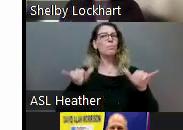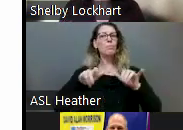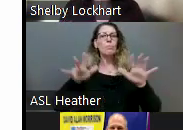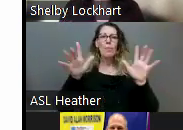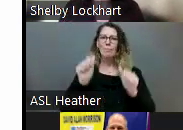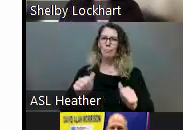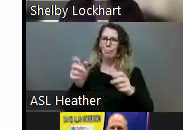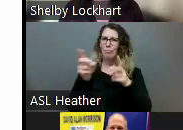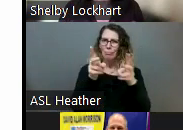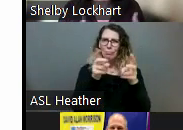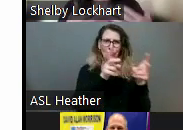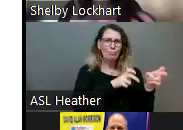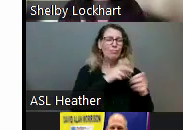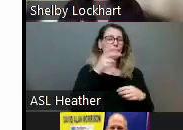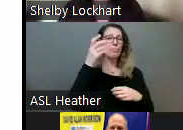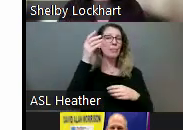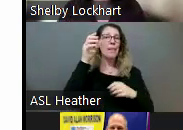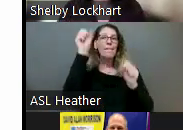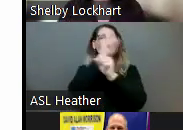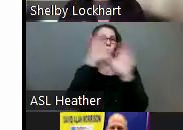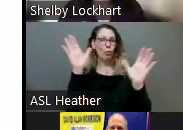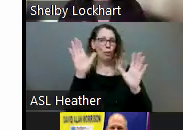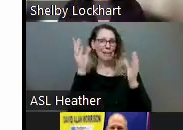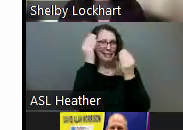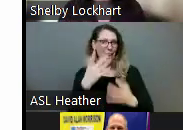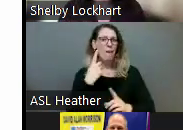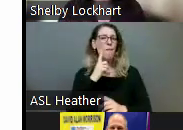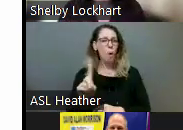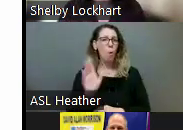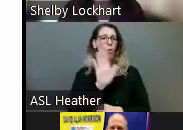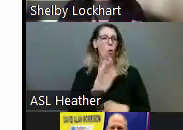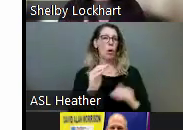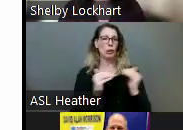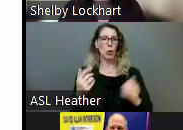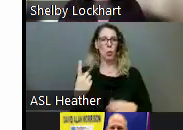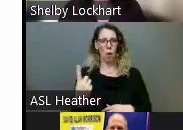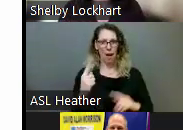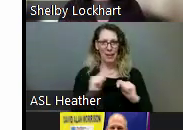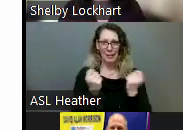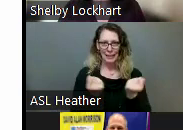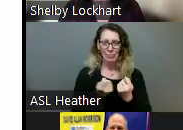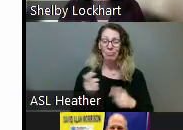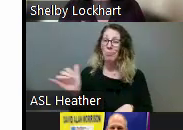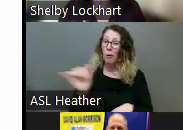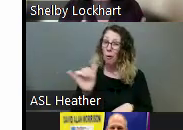good visual data for your Tier 1 team. They also hold you accountable to look